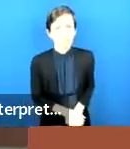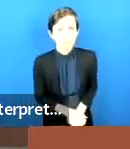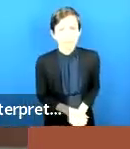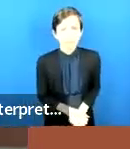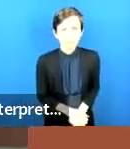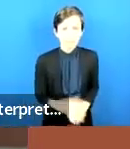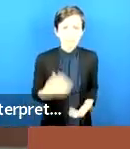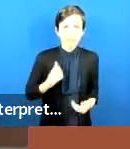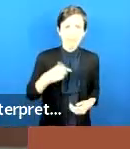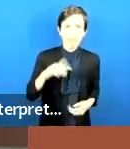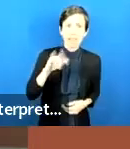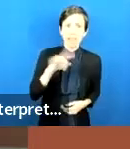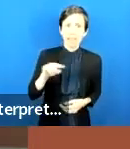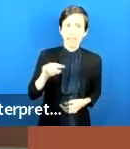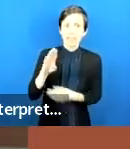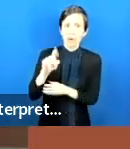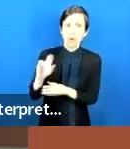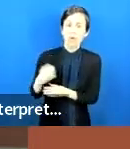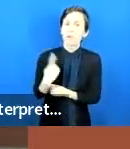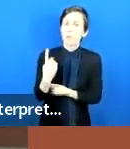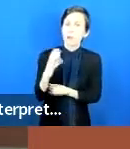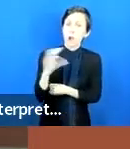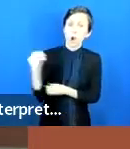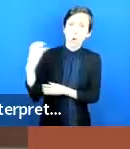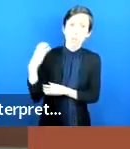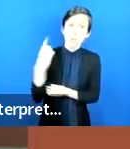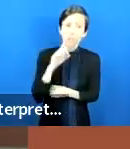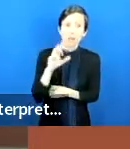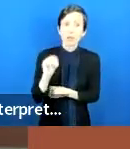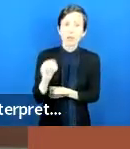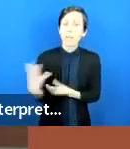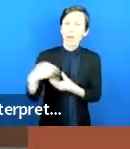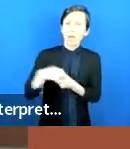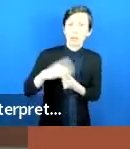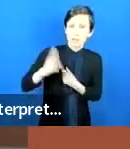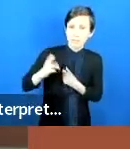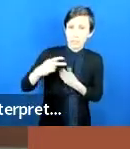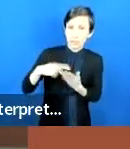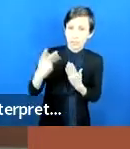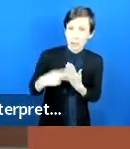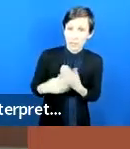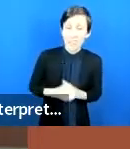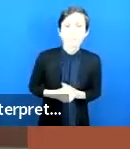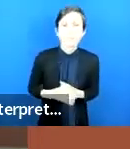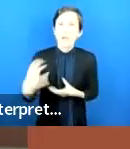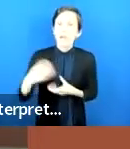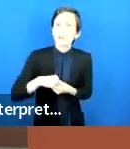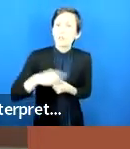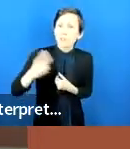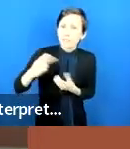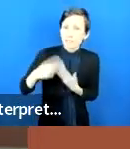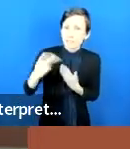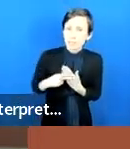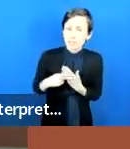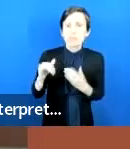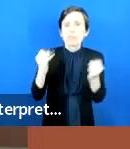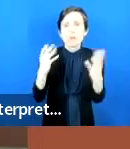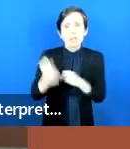I am Liz Cole and I'm one of the co-chairs of U of M'S inclusive history project. The Inclusive History Project is a multi-year initiative